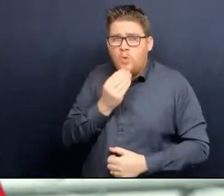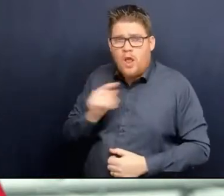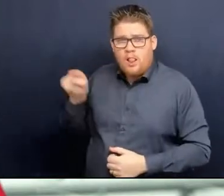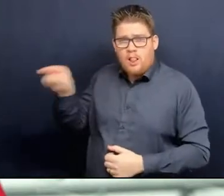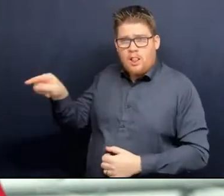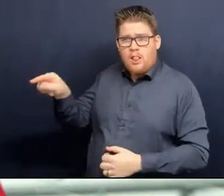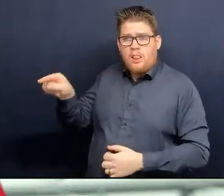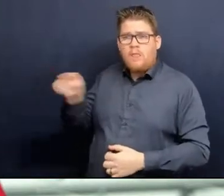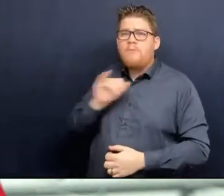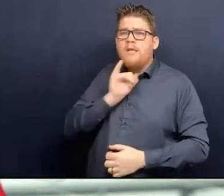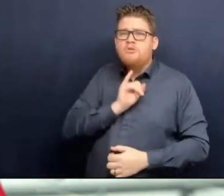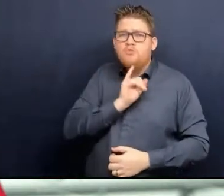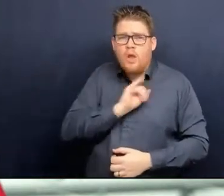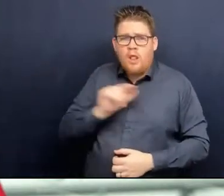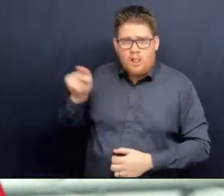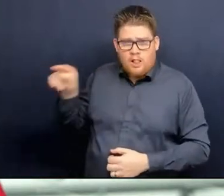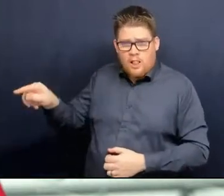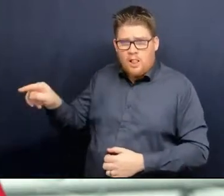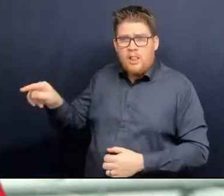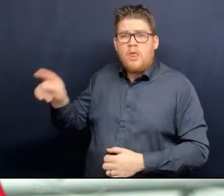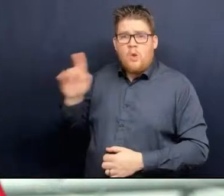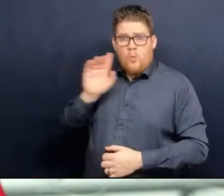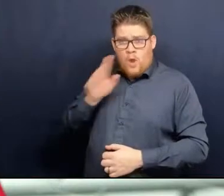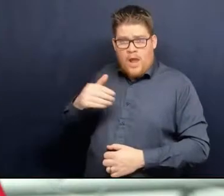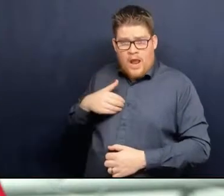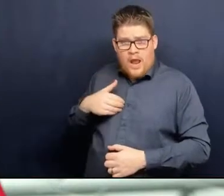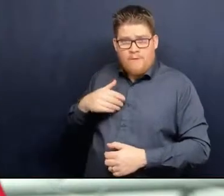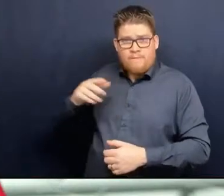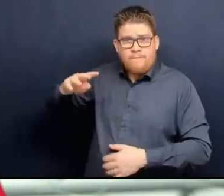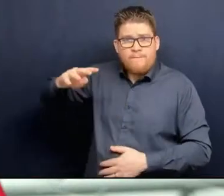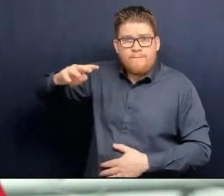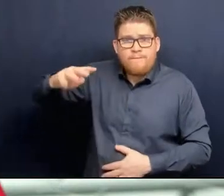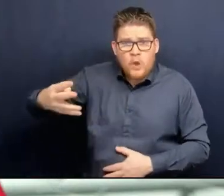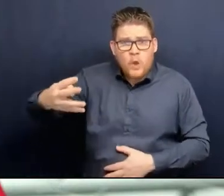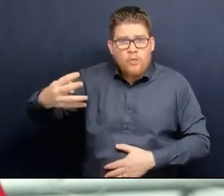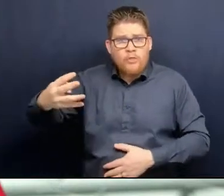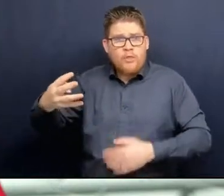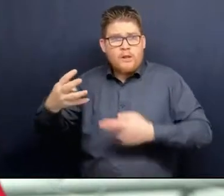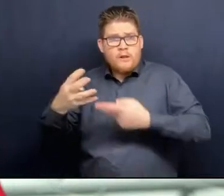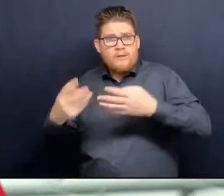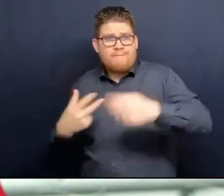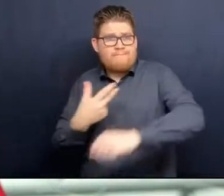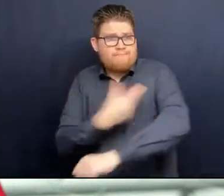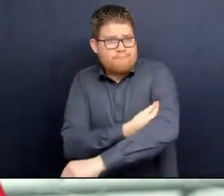what we have now, or would you wait until there was a new formulation for whatever As you